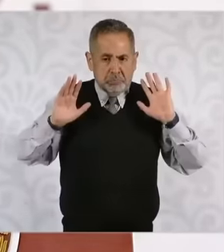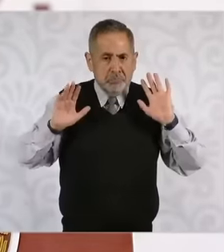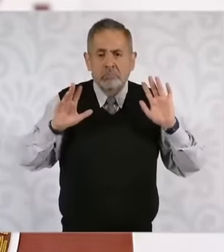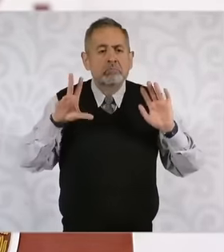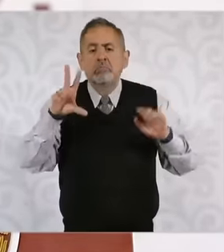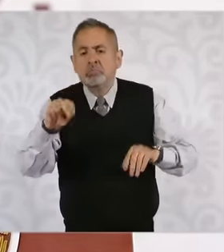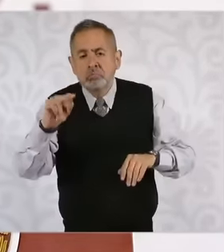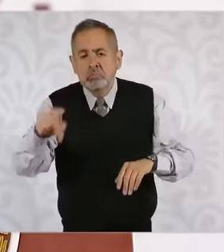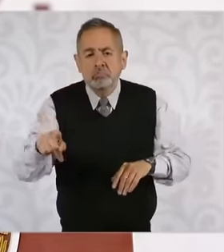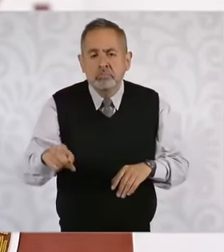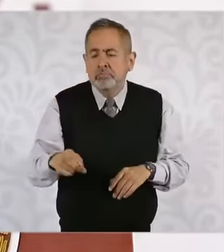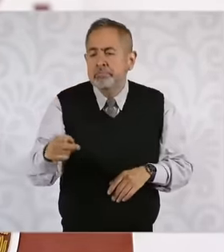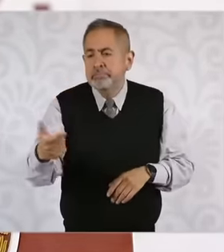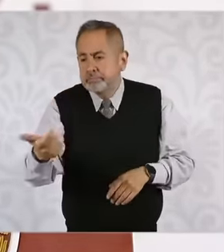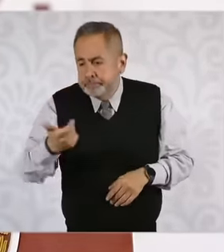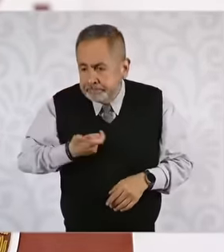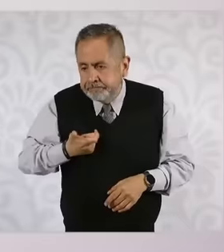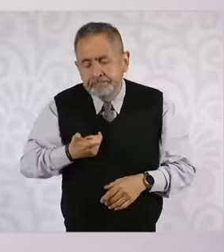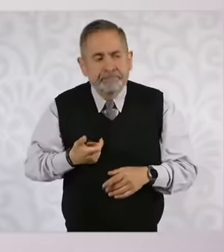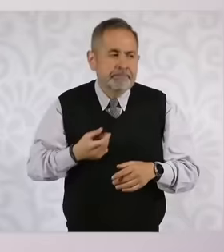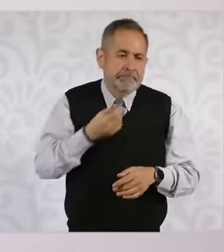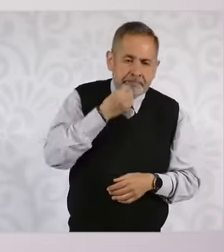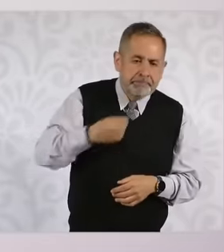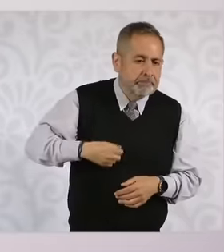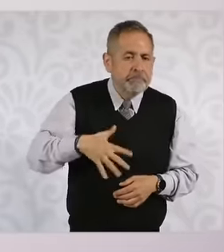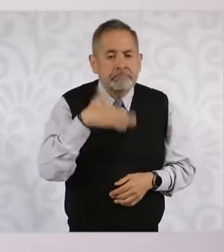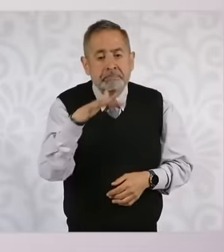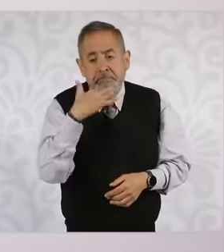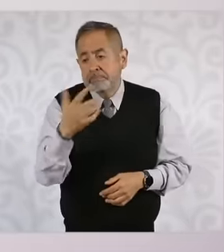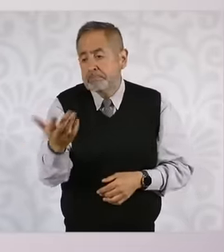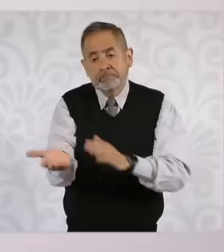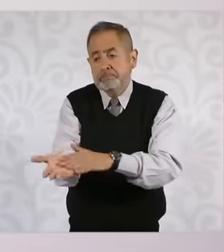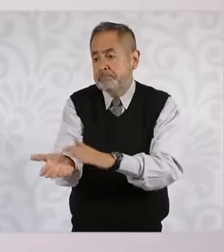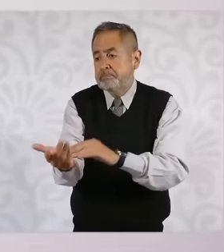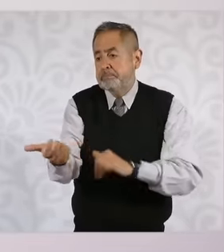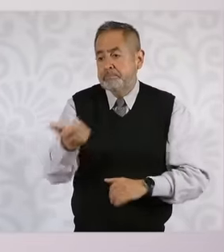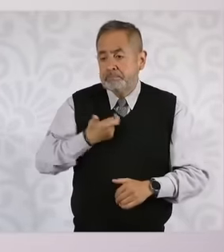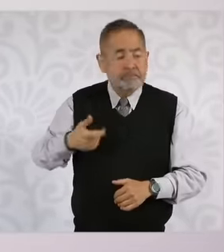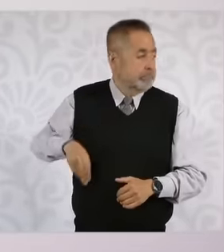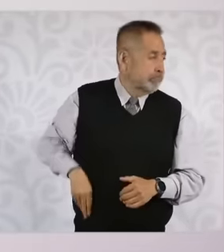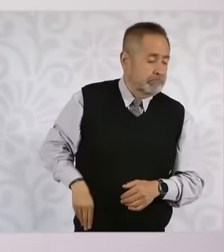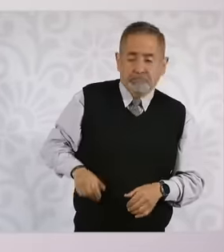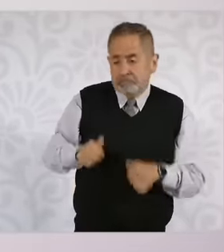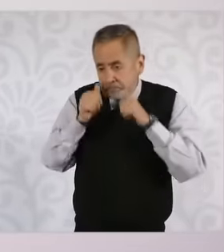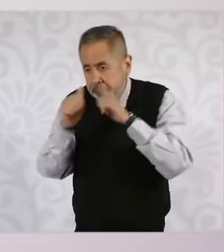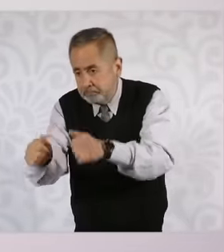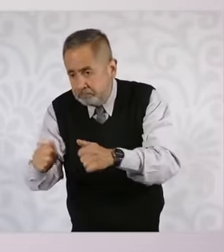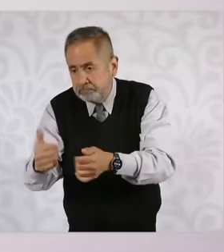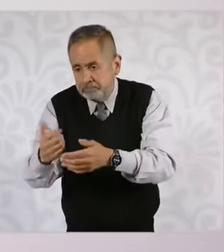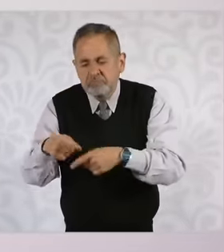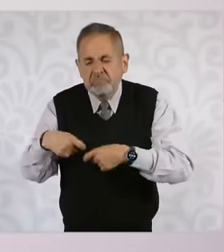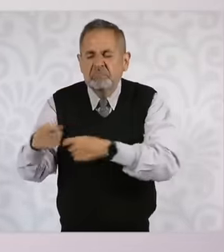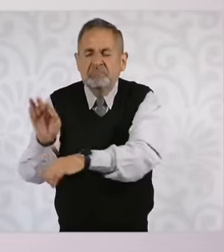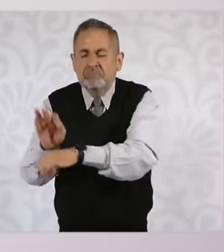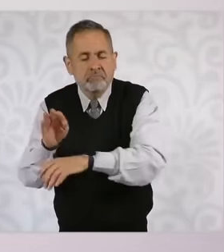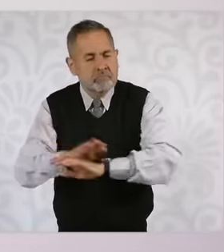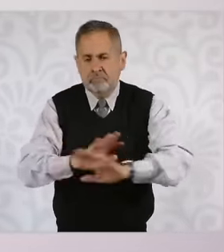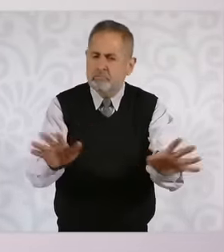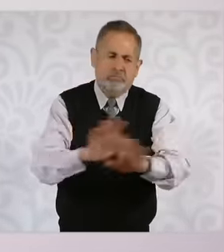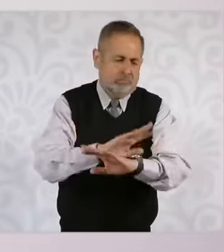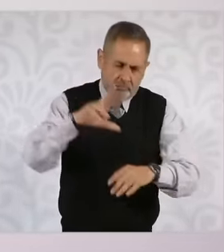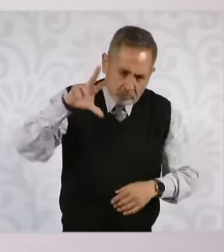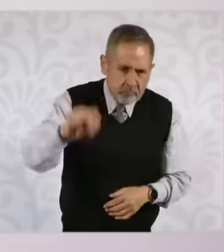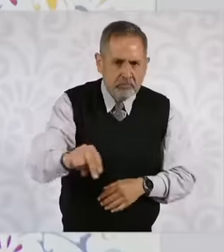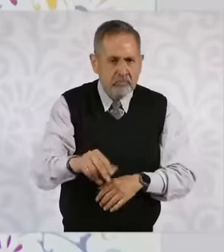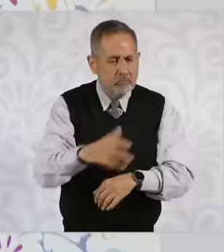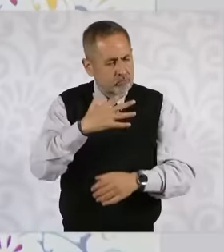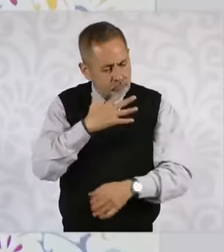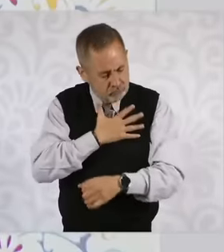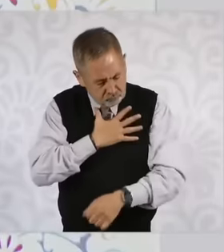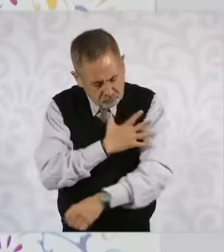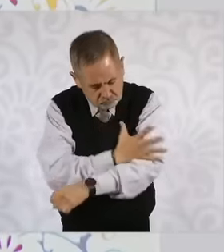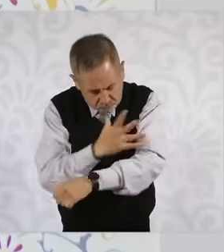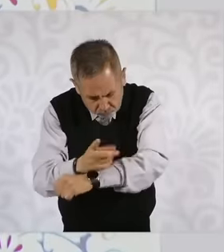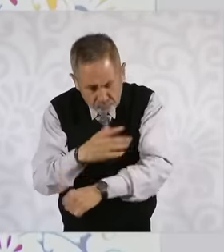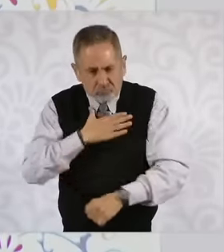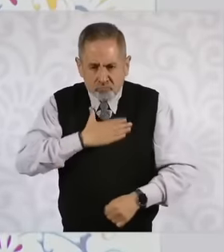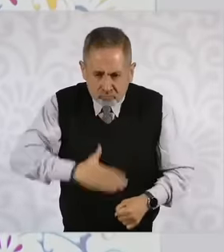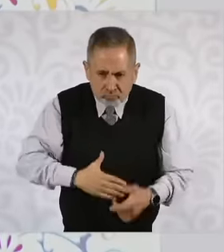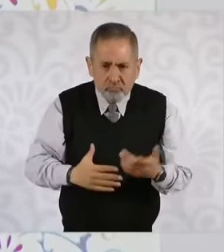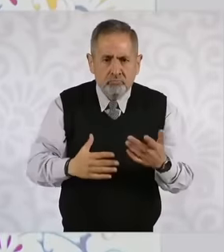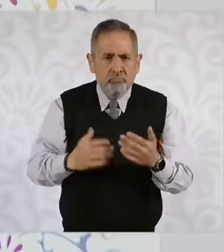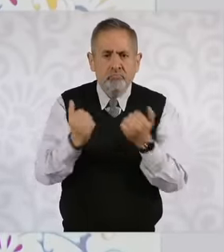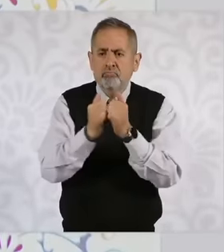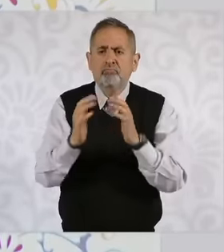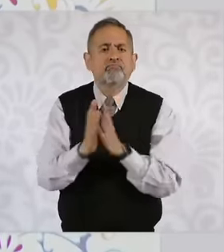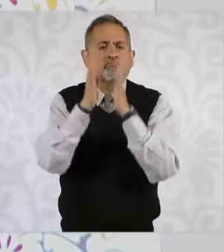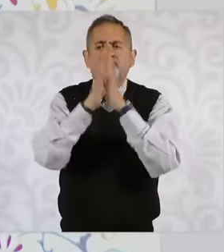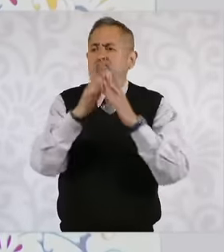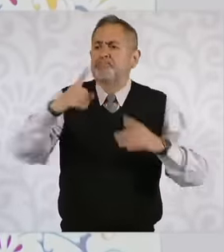a corrupt commercial process. to be able to win a trial and make it democratic if